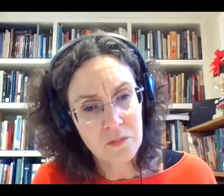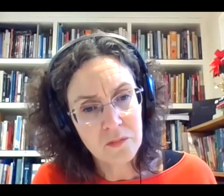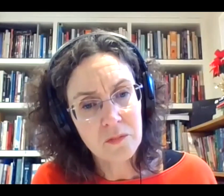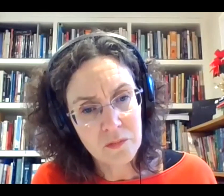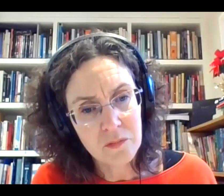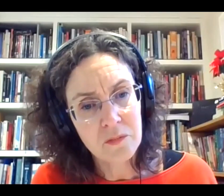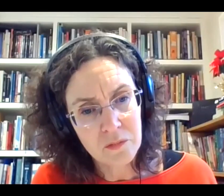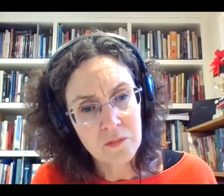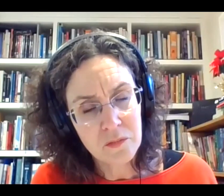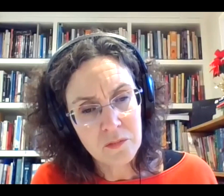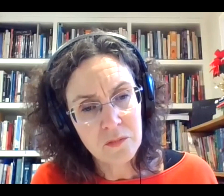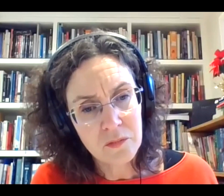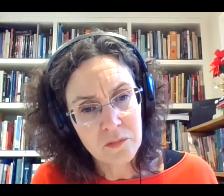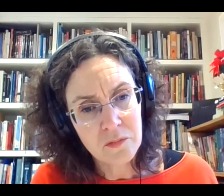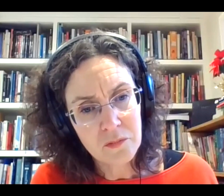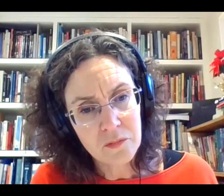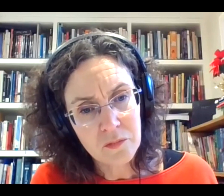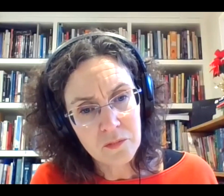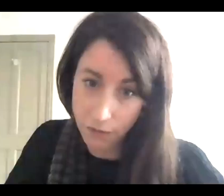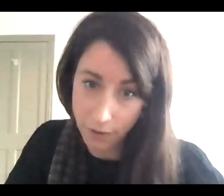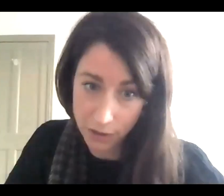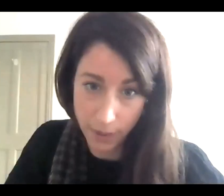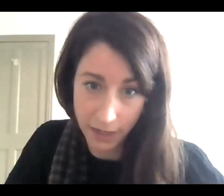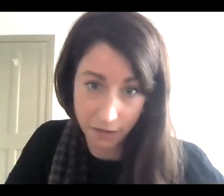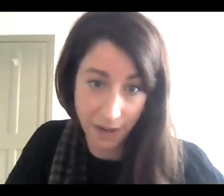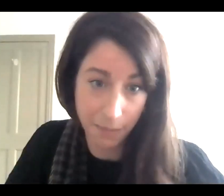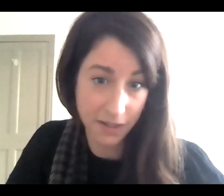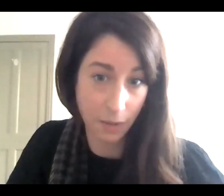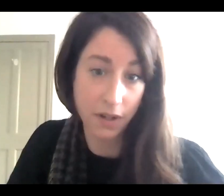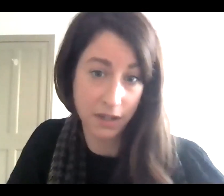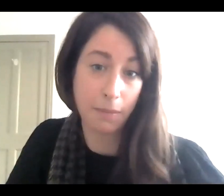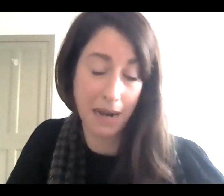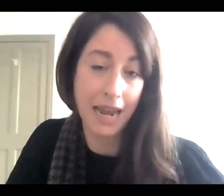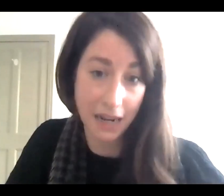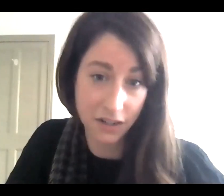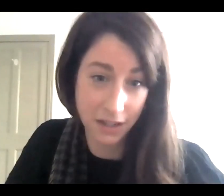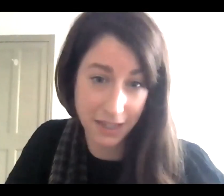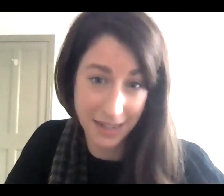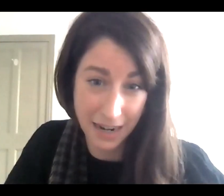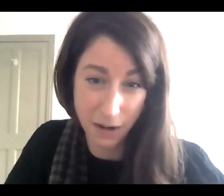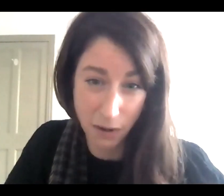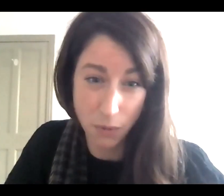fit into the narrative around Waking the Feminists, I wanted the play actually to stand alone